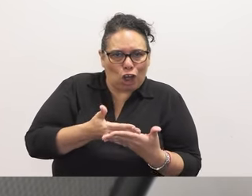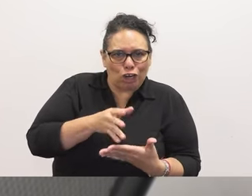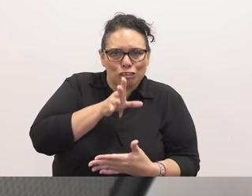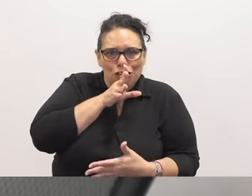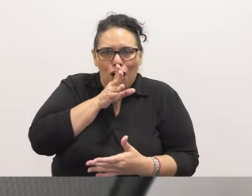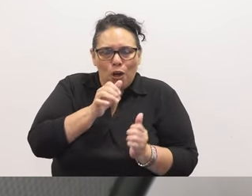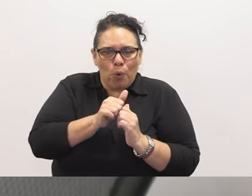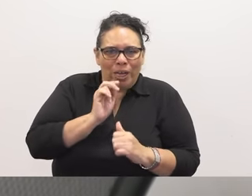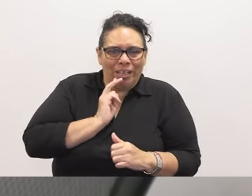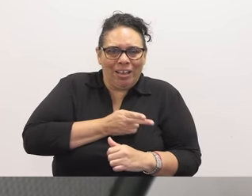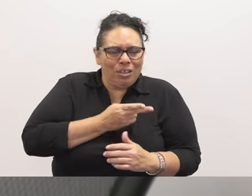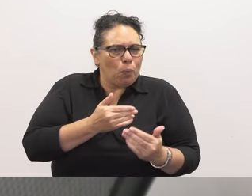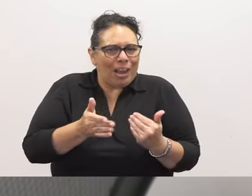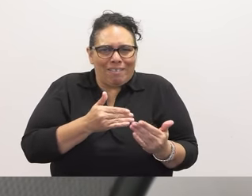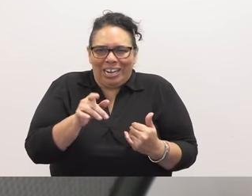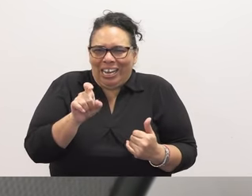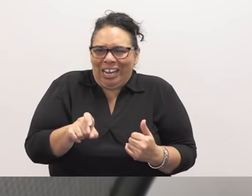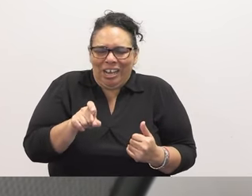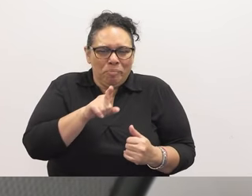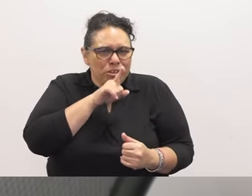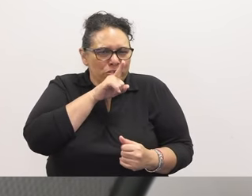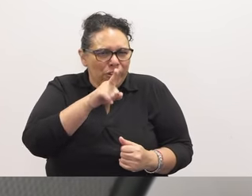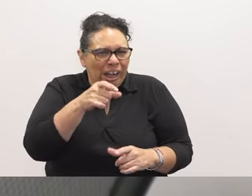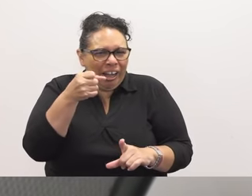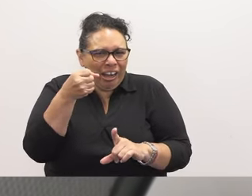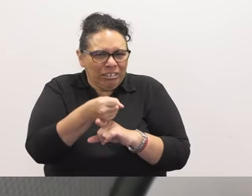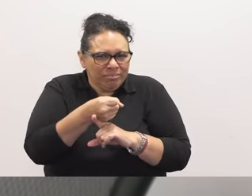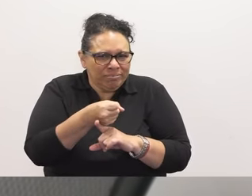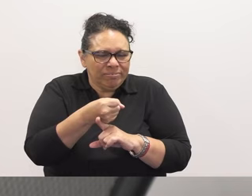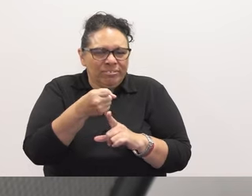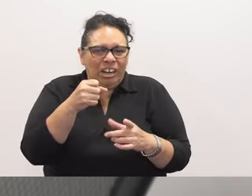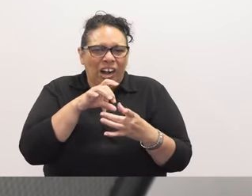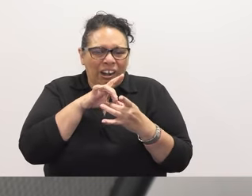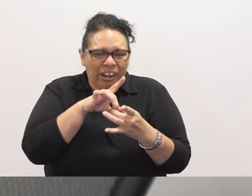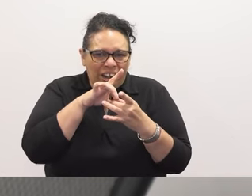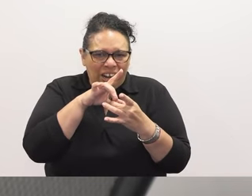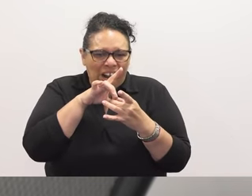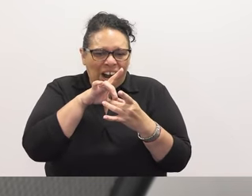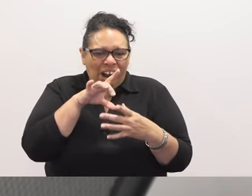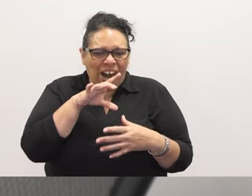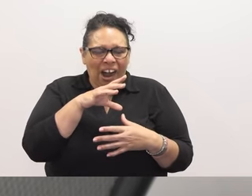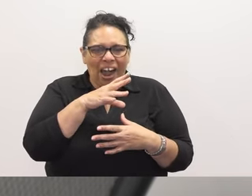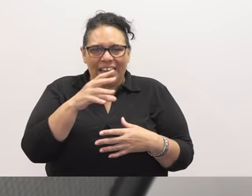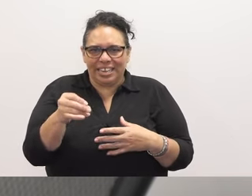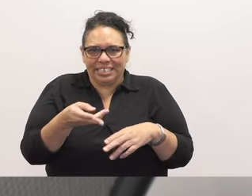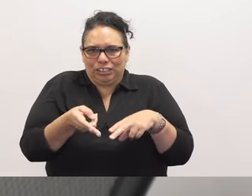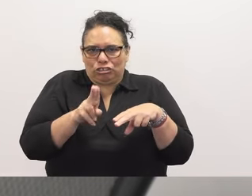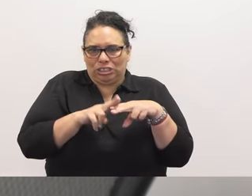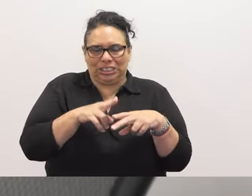But that has really impacted the relationships and increase the trust at Lincoln.